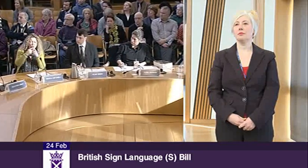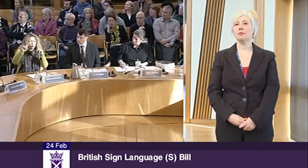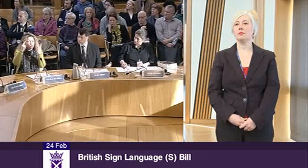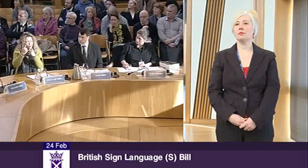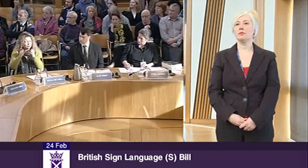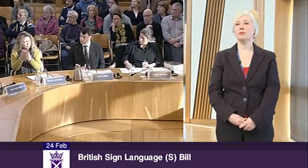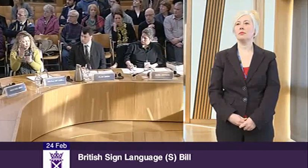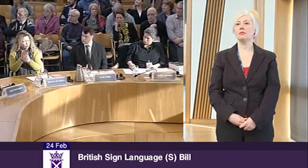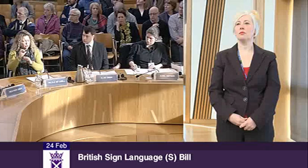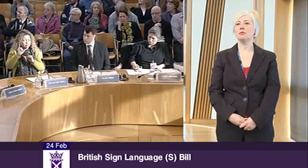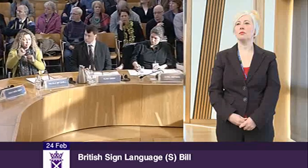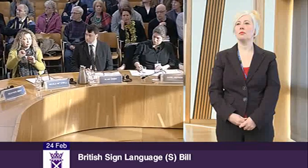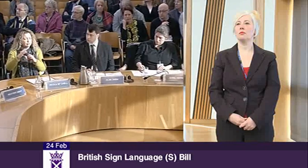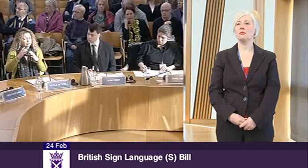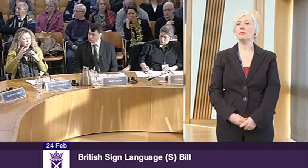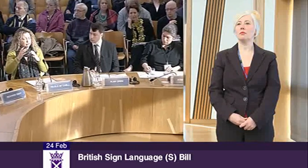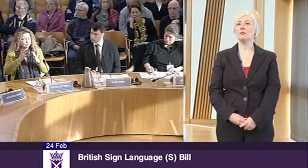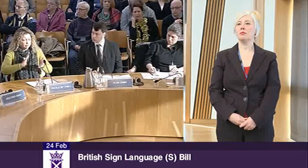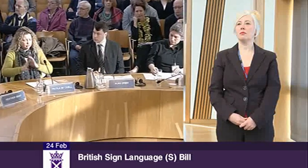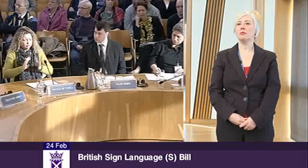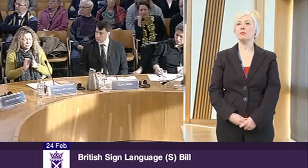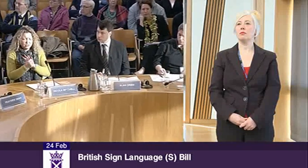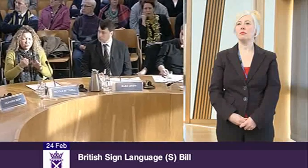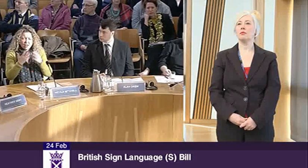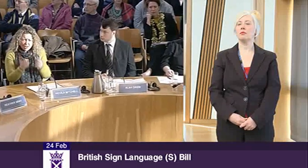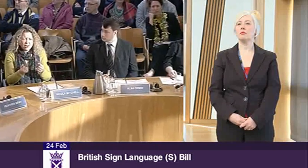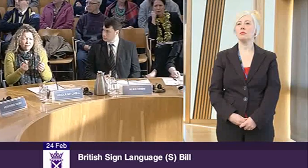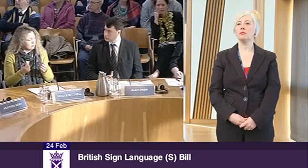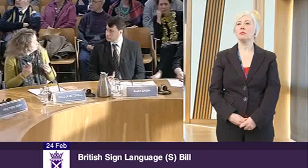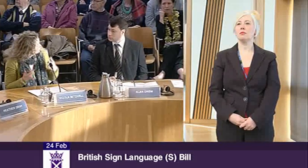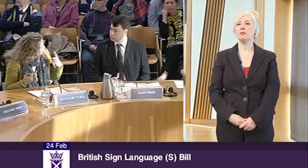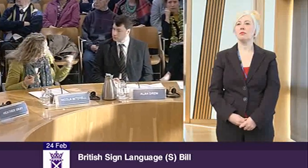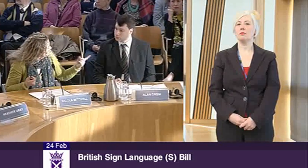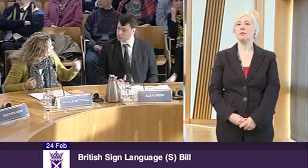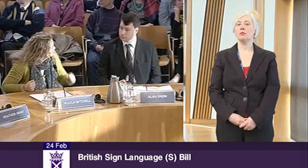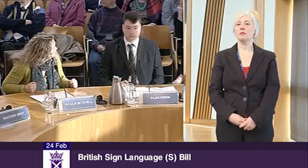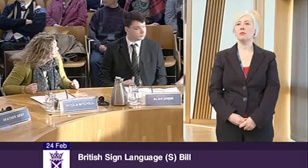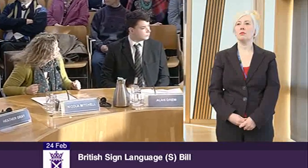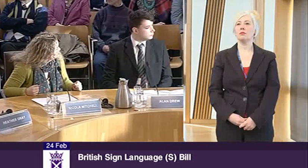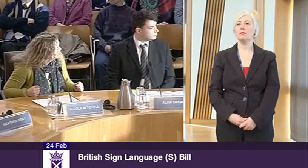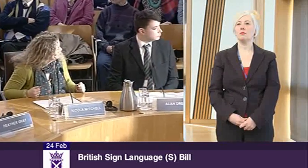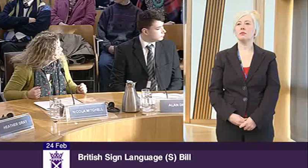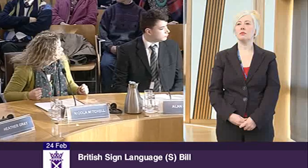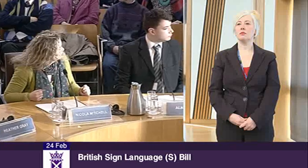and more interpreters. Universities and colleges need to ensure that their services are accessible.